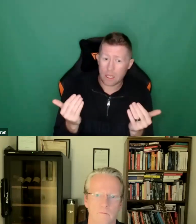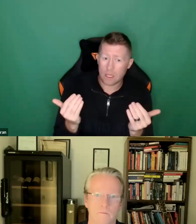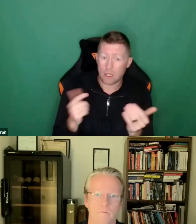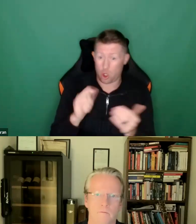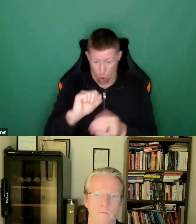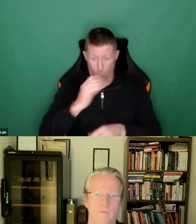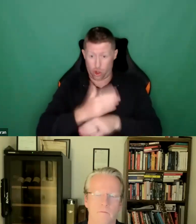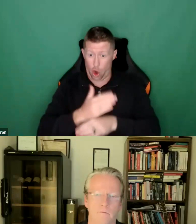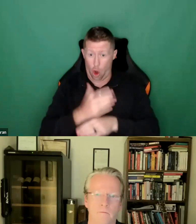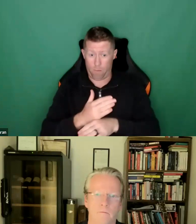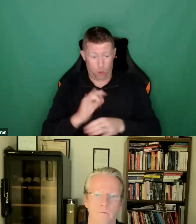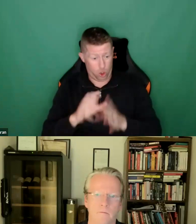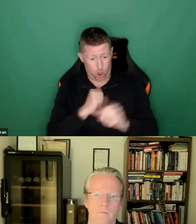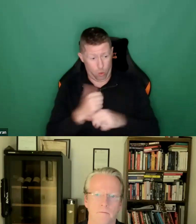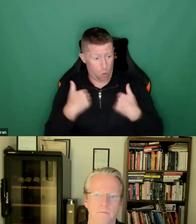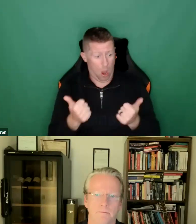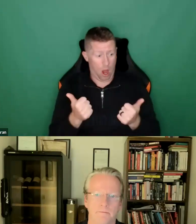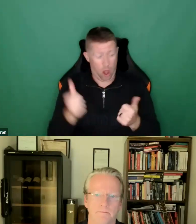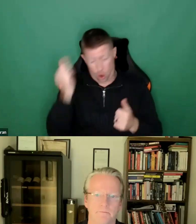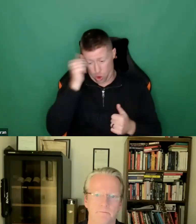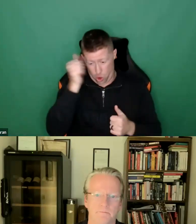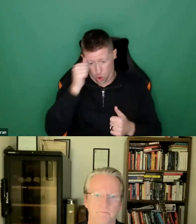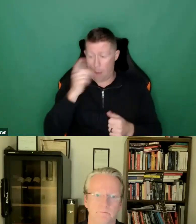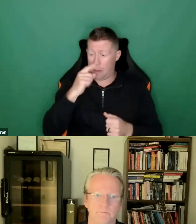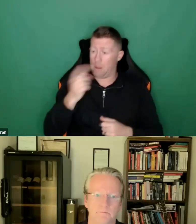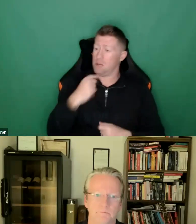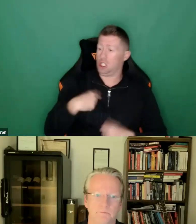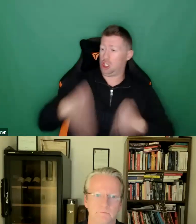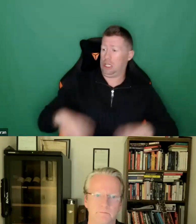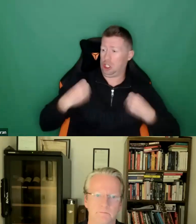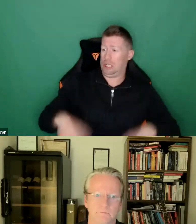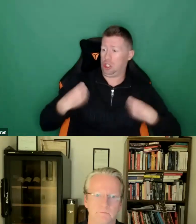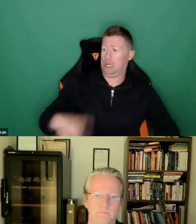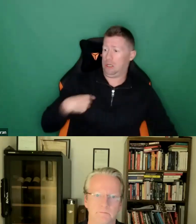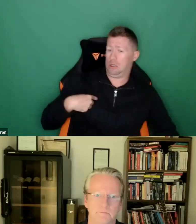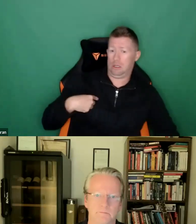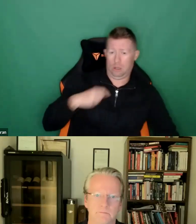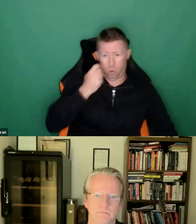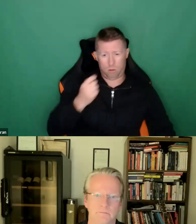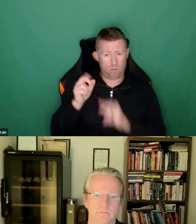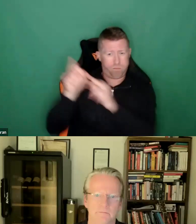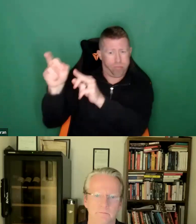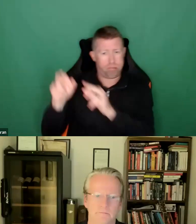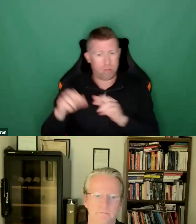by grade 3, they don't disengage in high school. I say to people if you are not doing well in